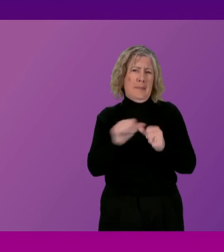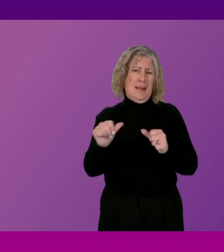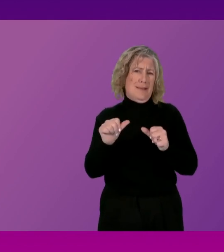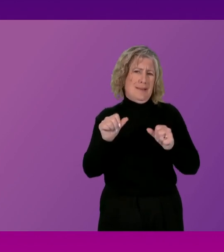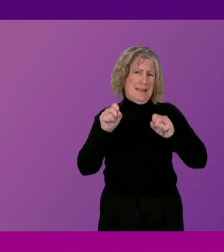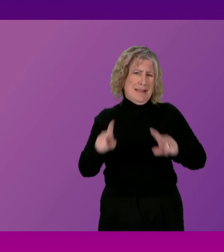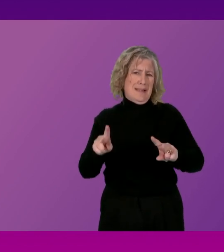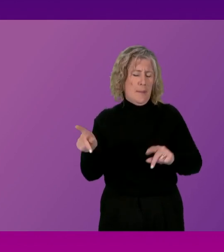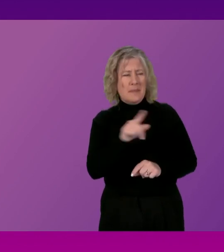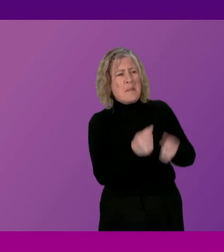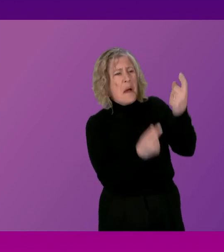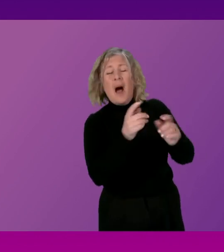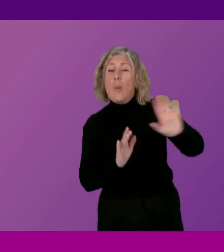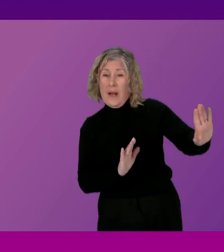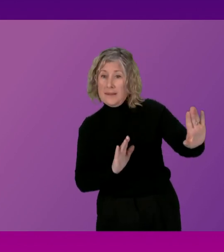Let us hear the First Minister.